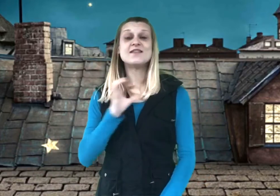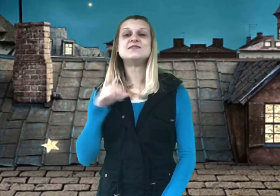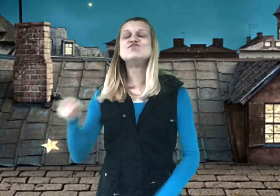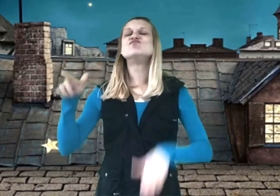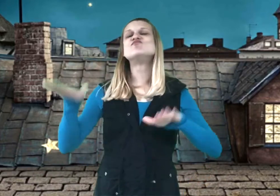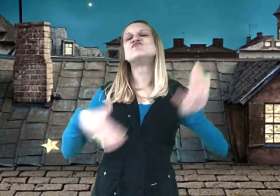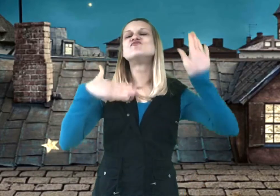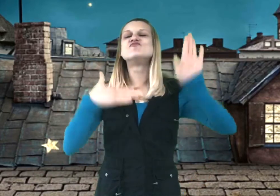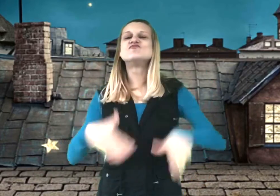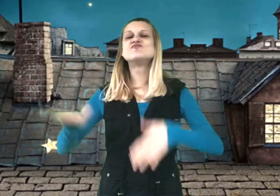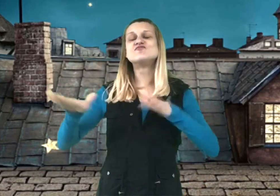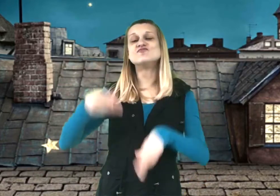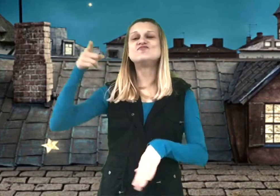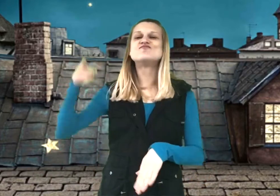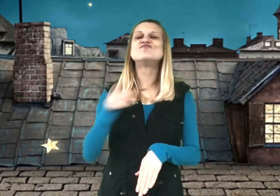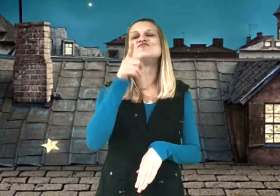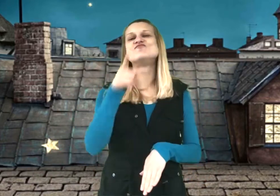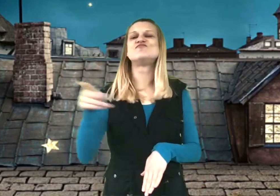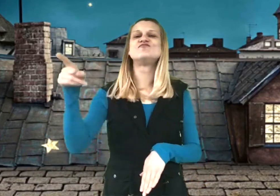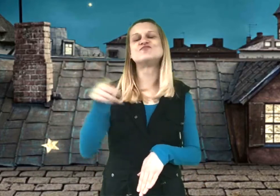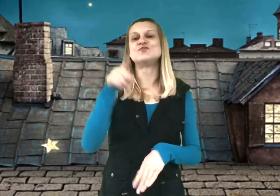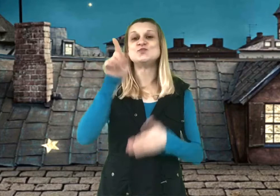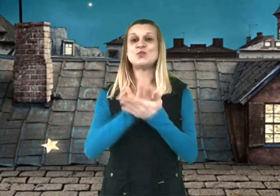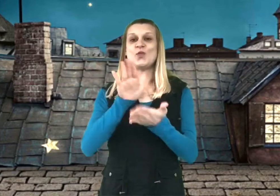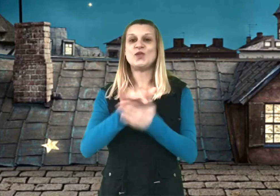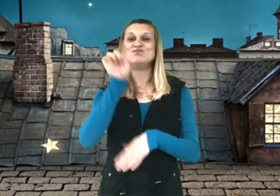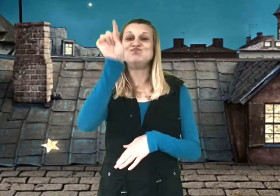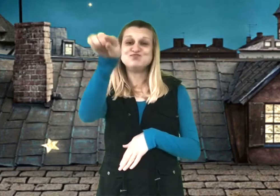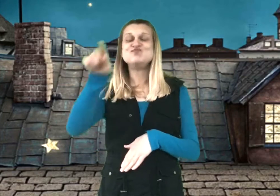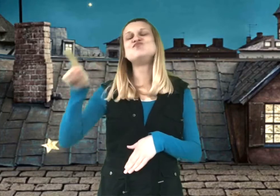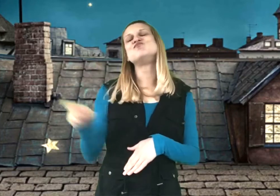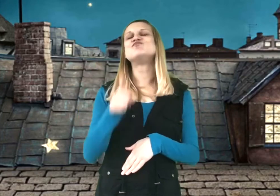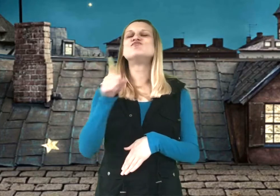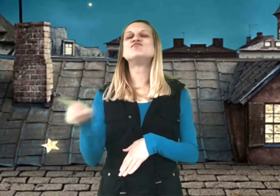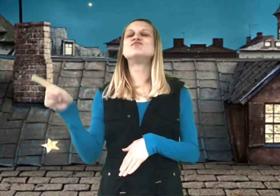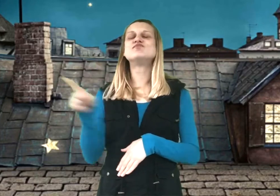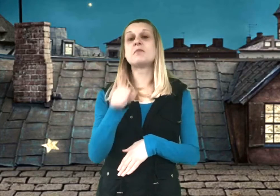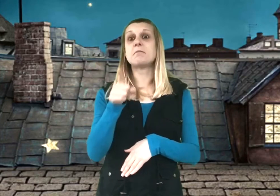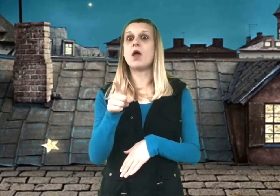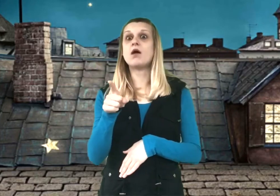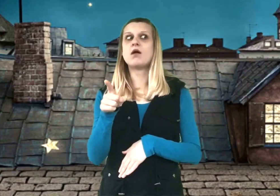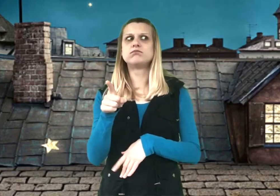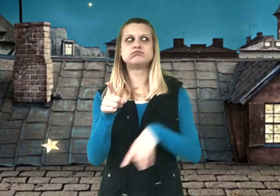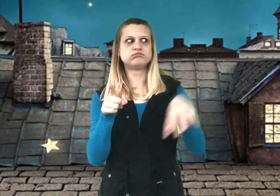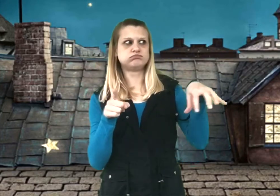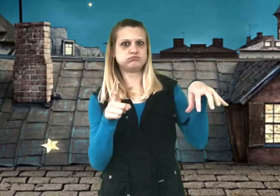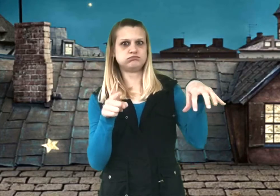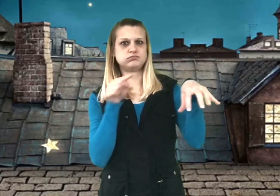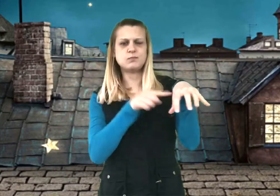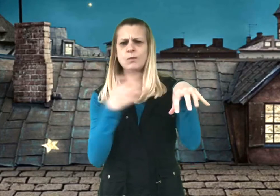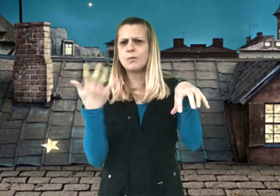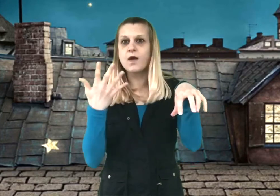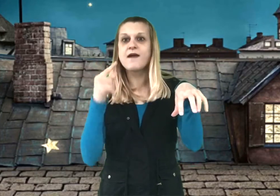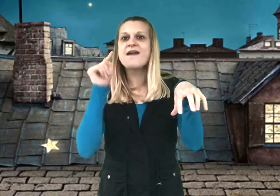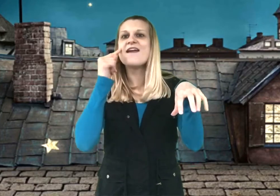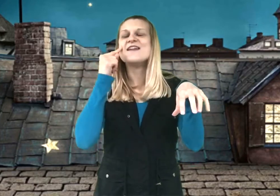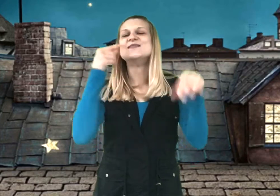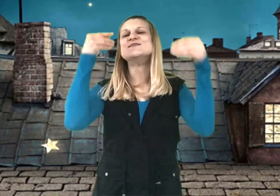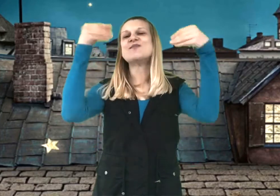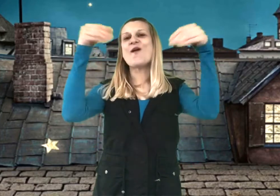Walking to school in the mornings, Charlie could see great slabs of chocolate piled up high in the shop windows,